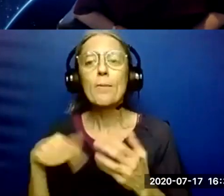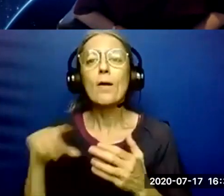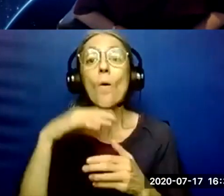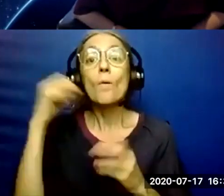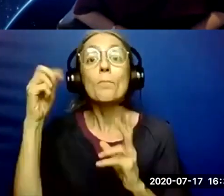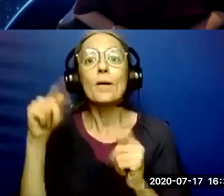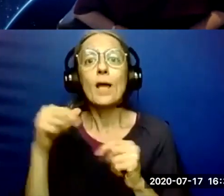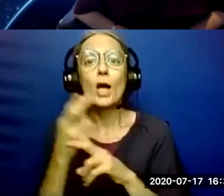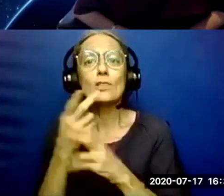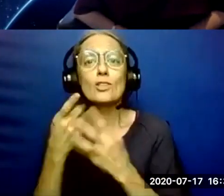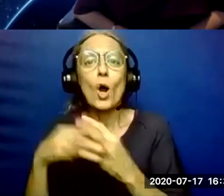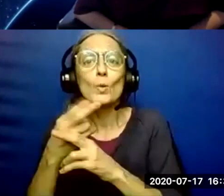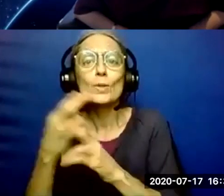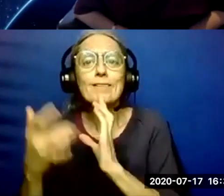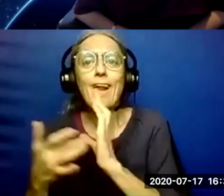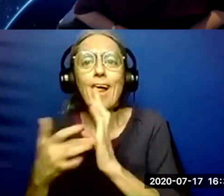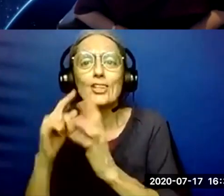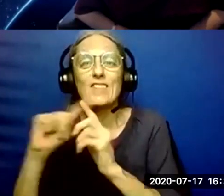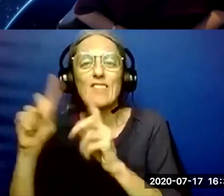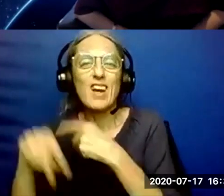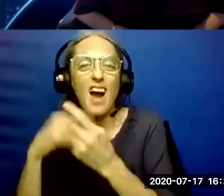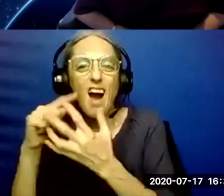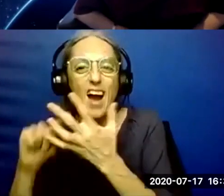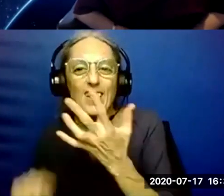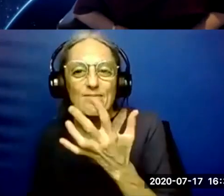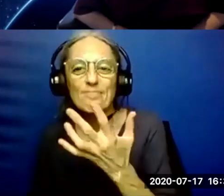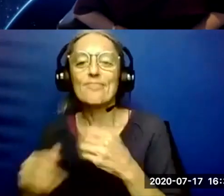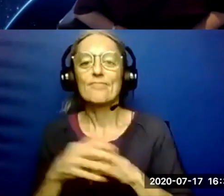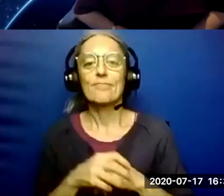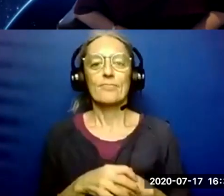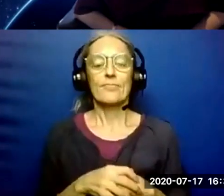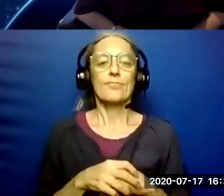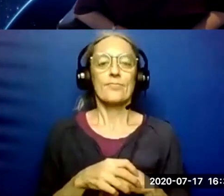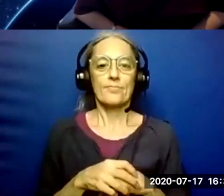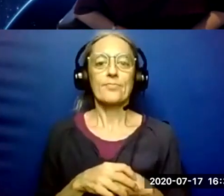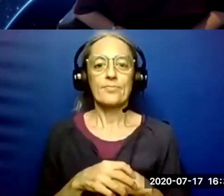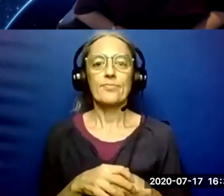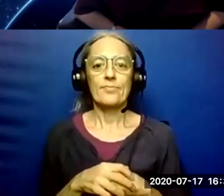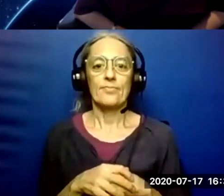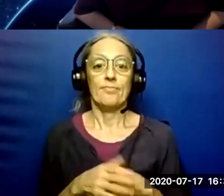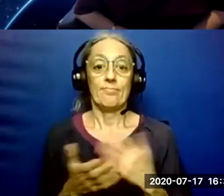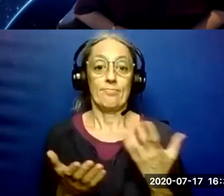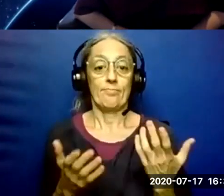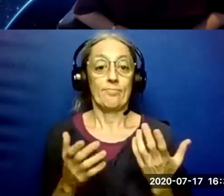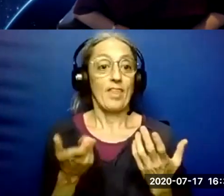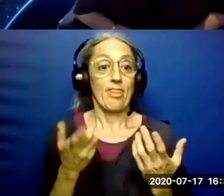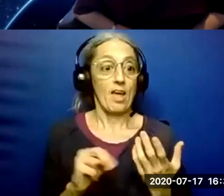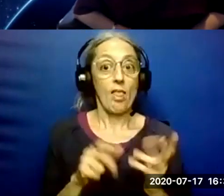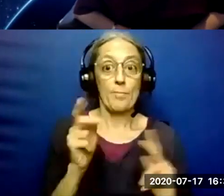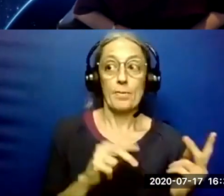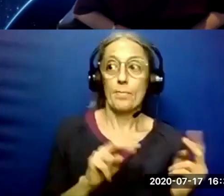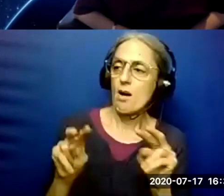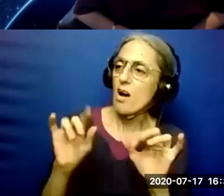And if people see people using augmentative communication,